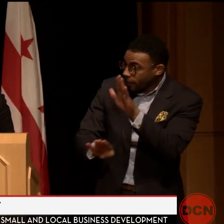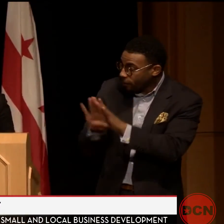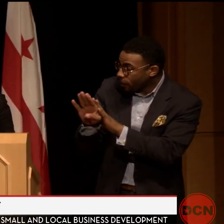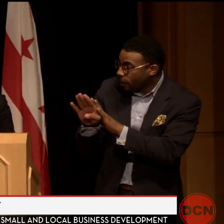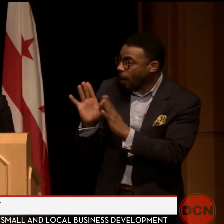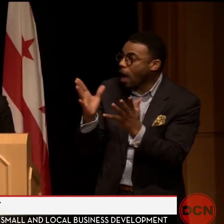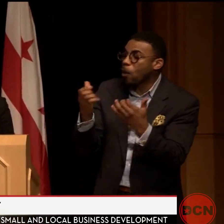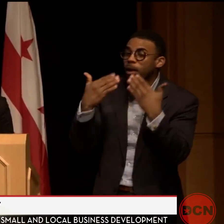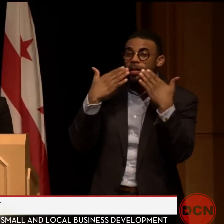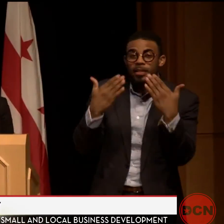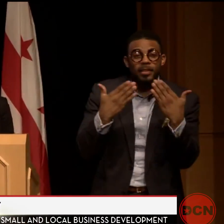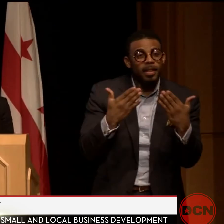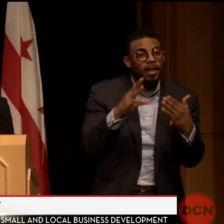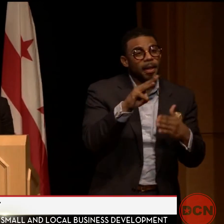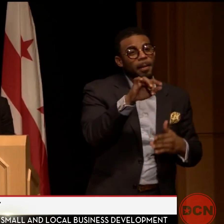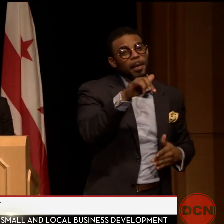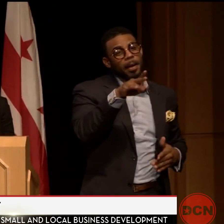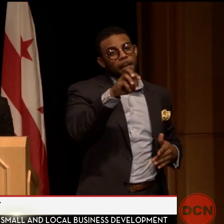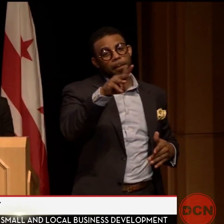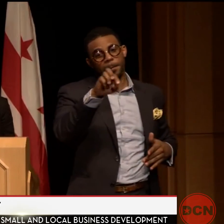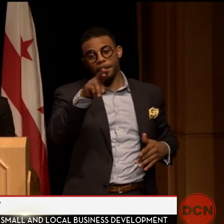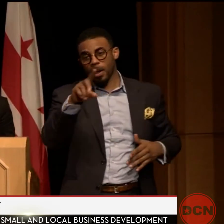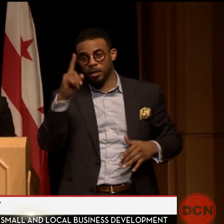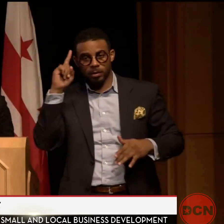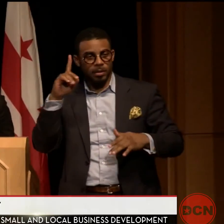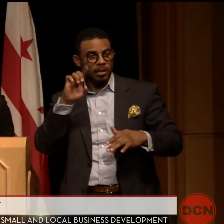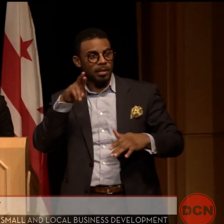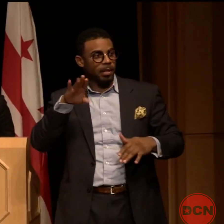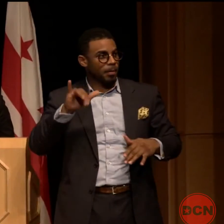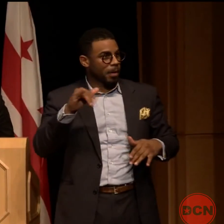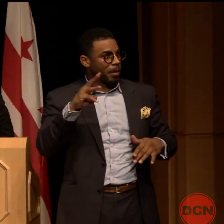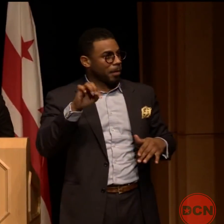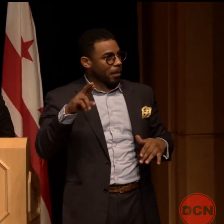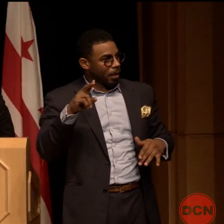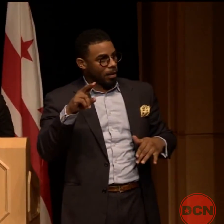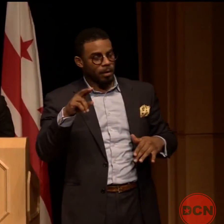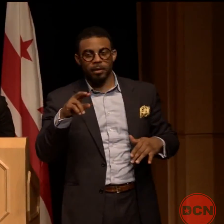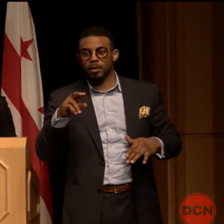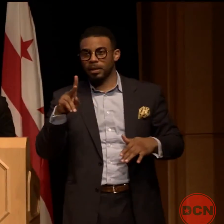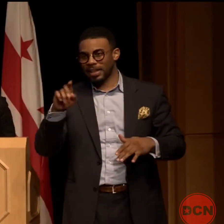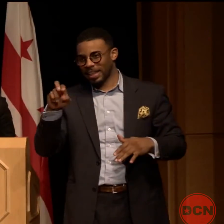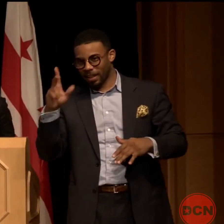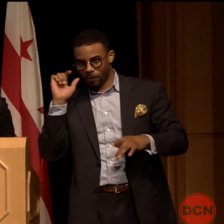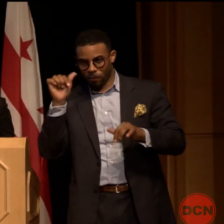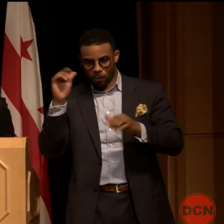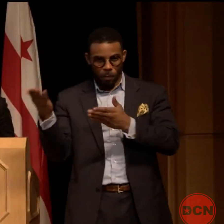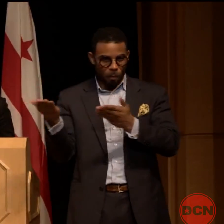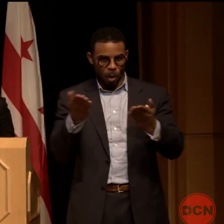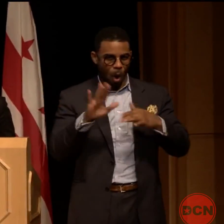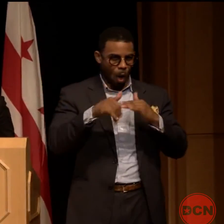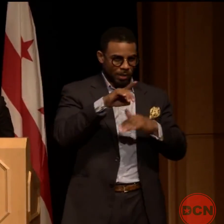AND I WANT TO THANK MAYOR BOWSER AND DEPUTY MAYOR KENNER FOR INVITING OUR CBE'S TO THIS GREAT EVENT.